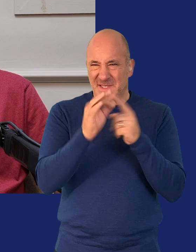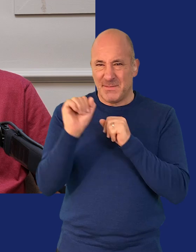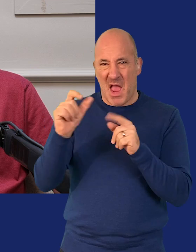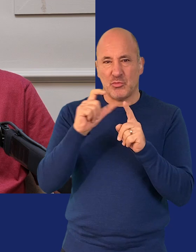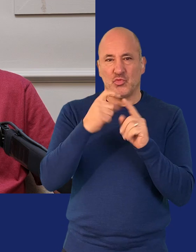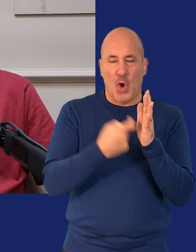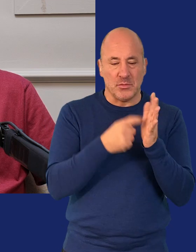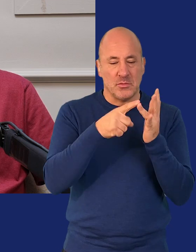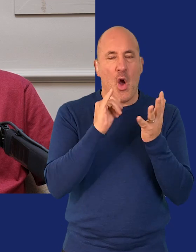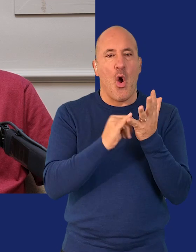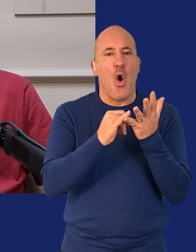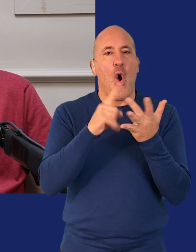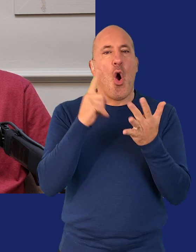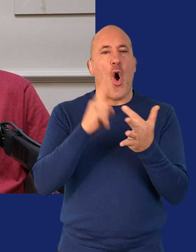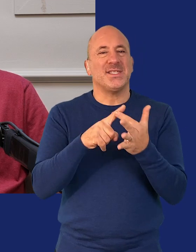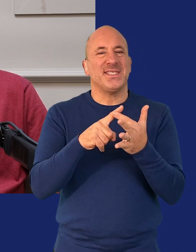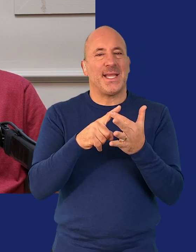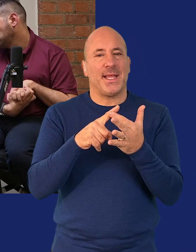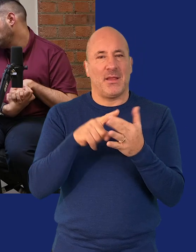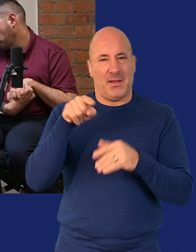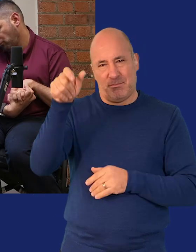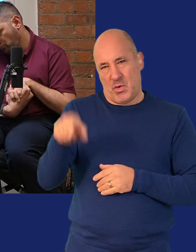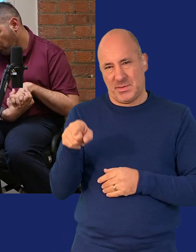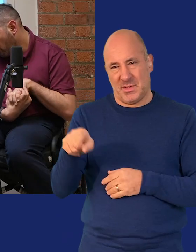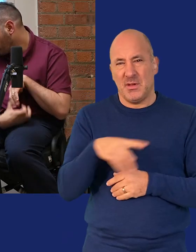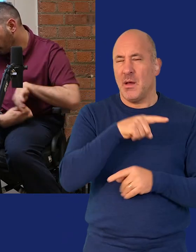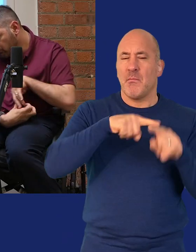And I think a lot of people, uh, know Dr Ossie, it's a leadership program developed